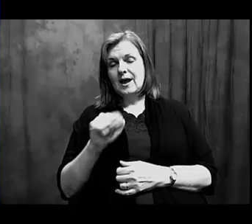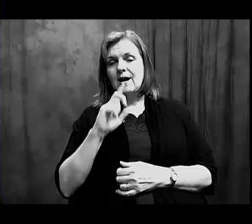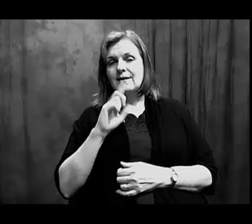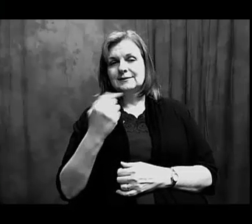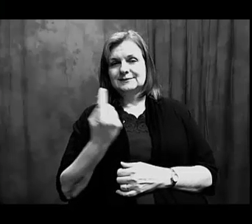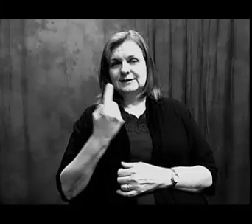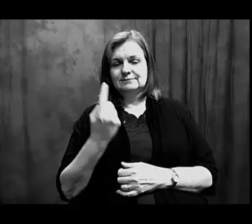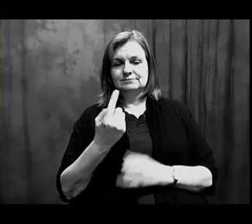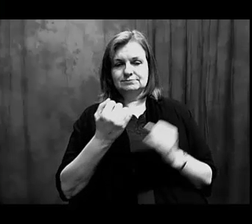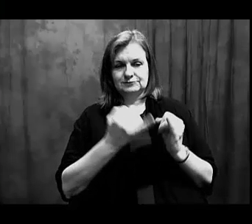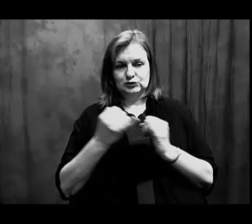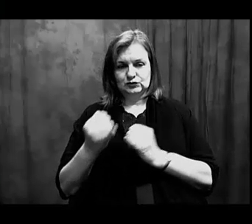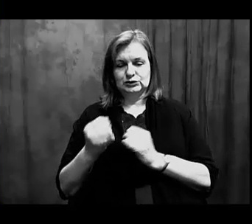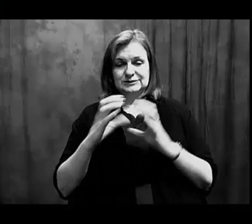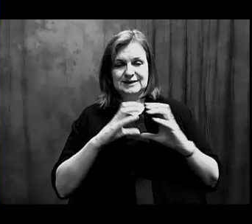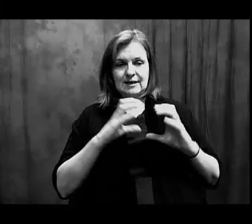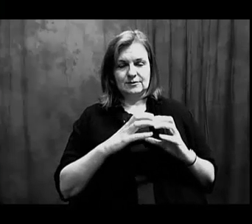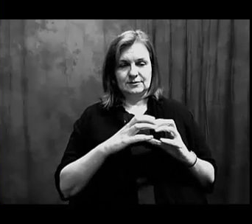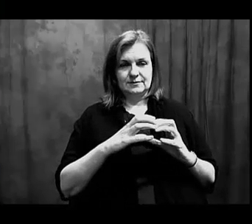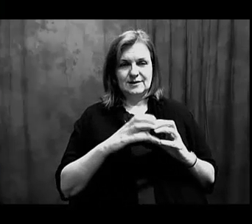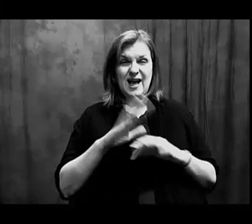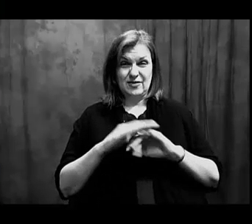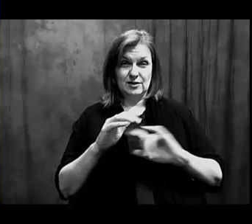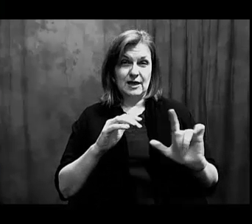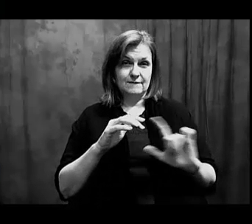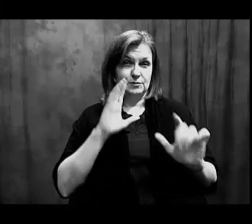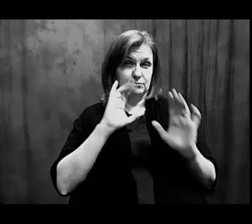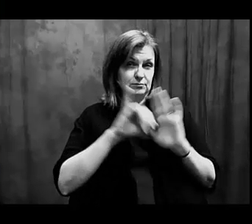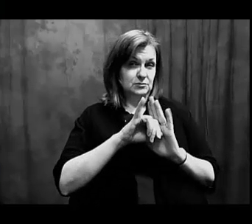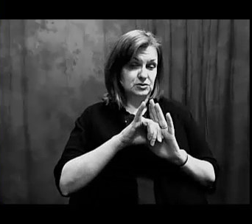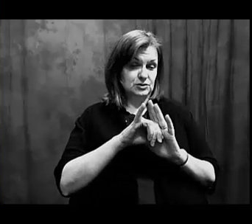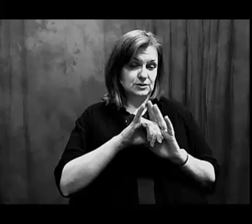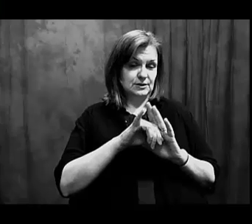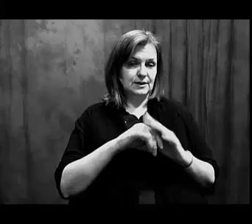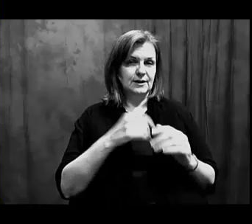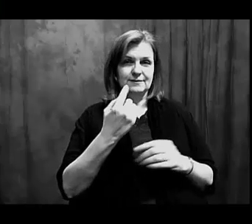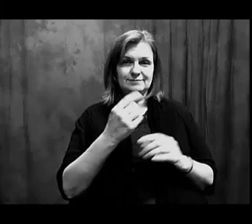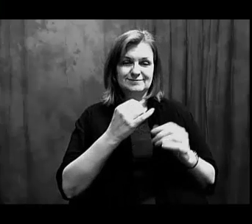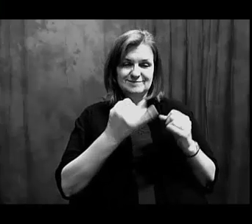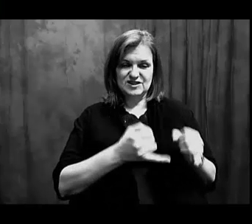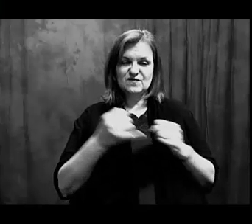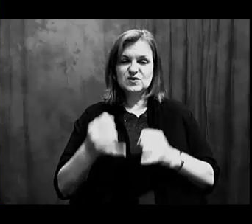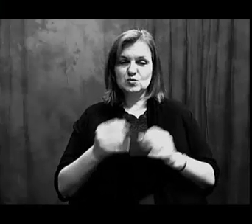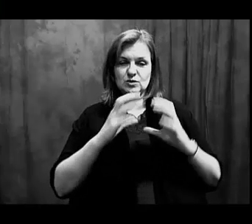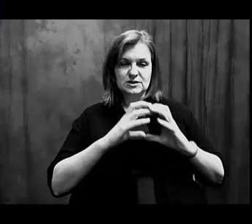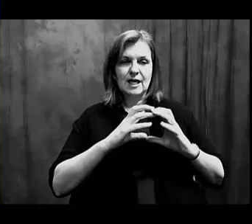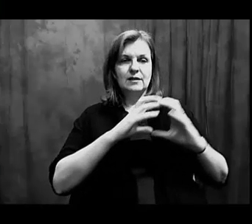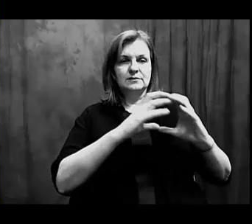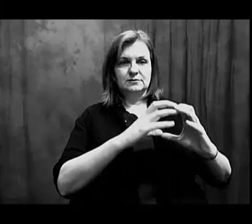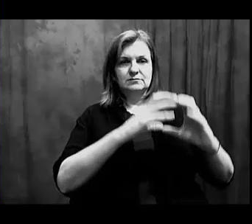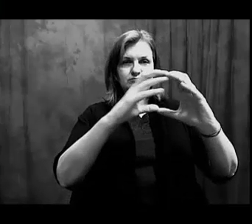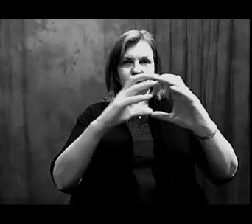this a Synura on the left -- They are still individual cells